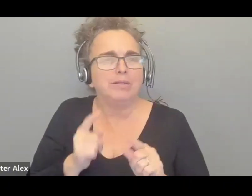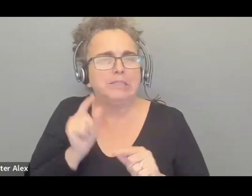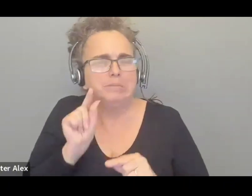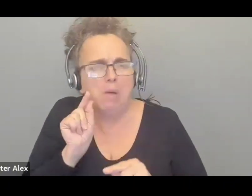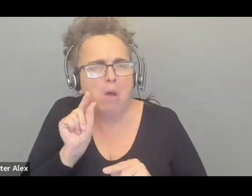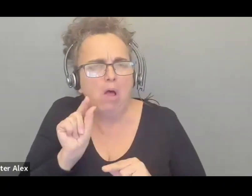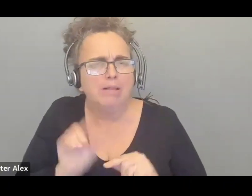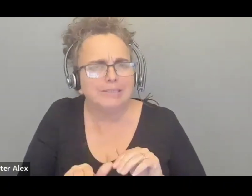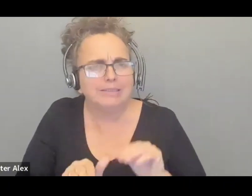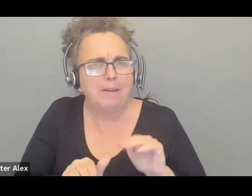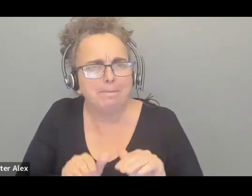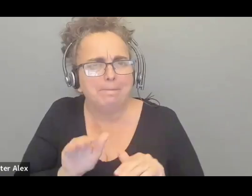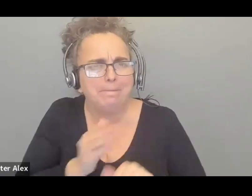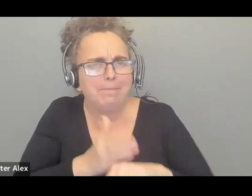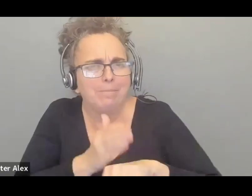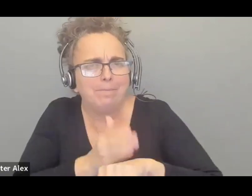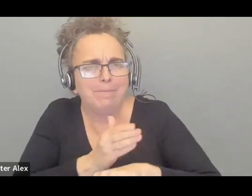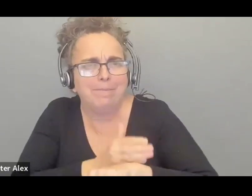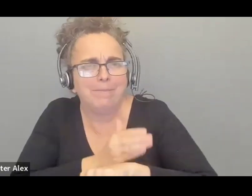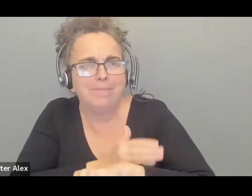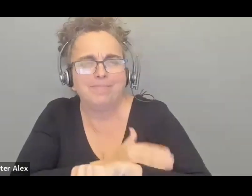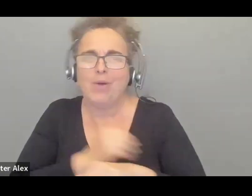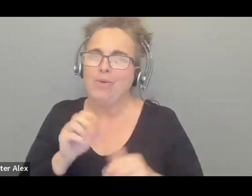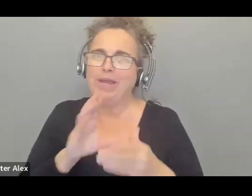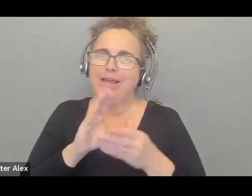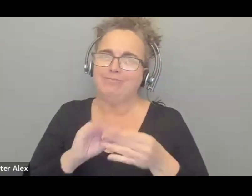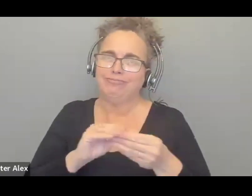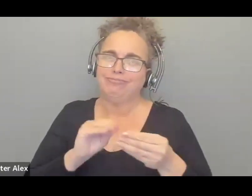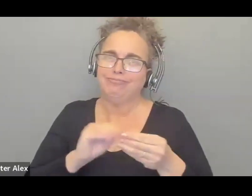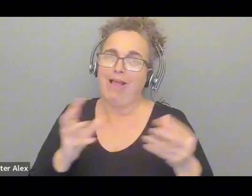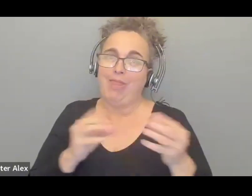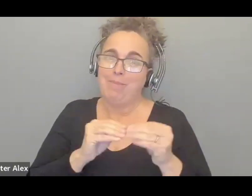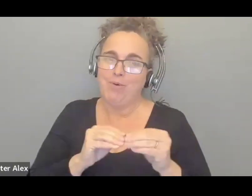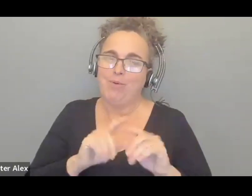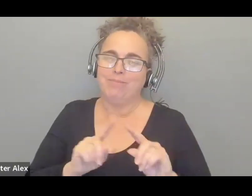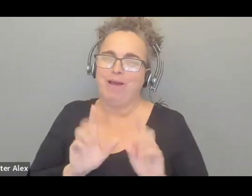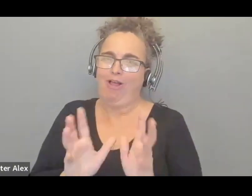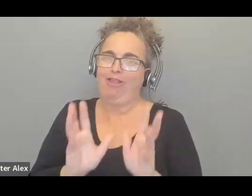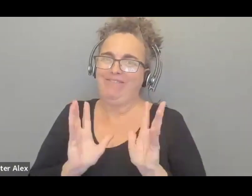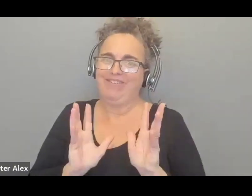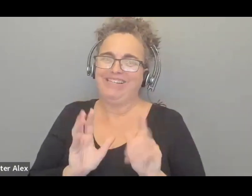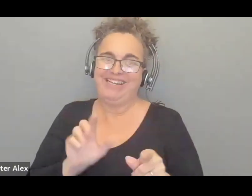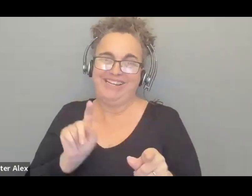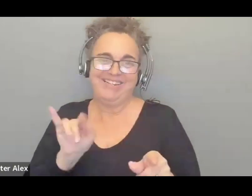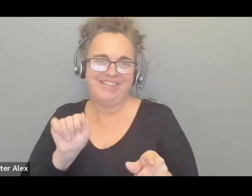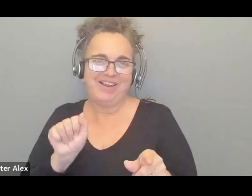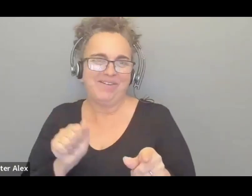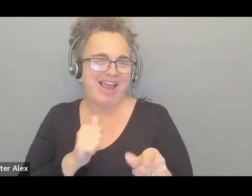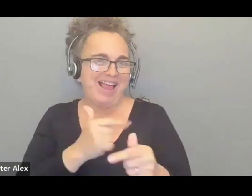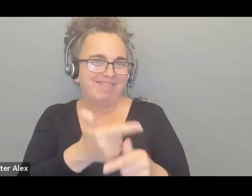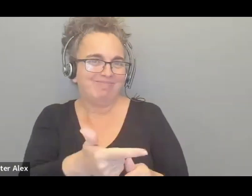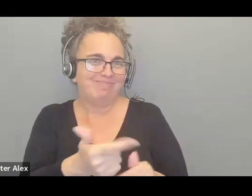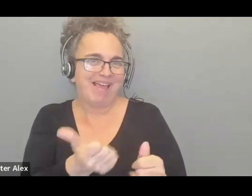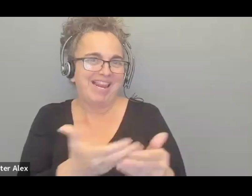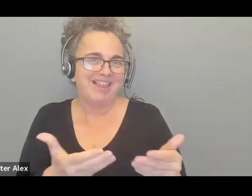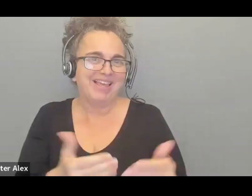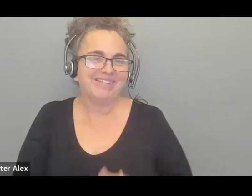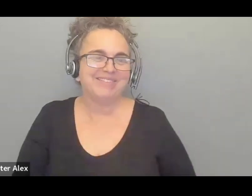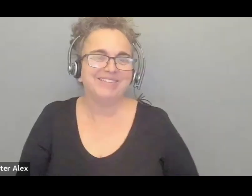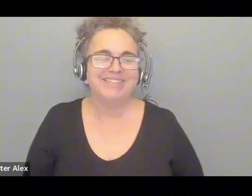So we could say a lot more about it. But I'll, I'll leave it at that and see Tiara, yeah, anything you have. Yes, this is Tiara speaking.